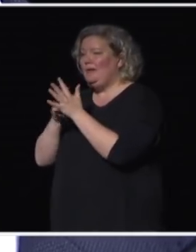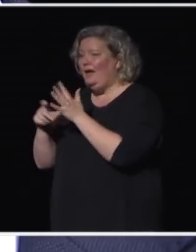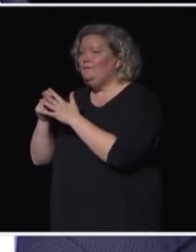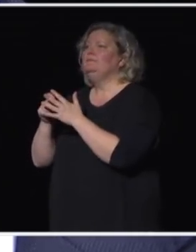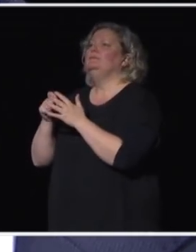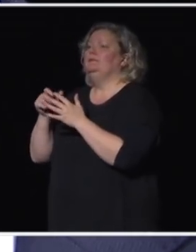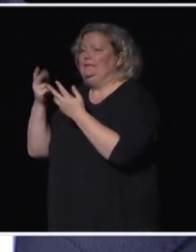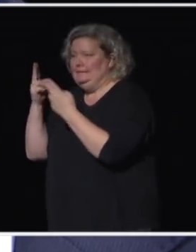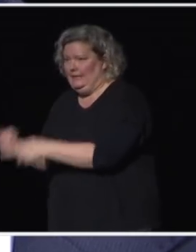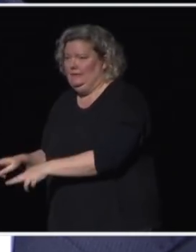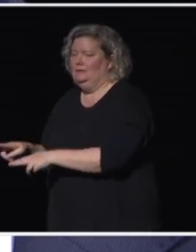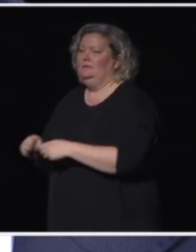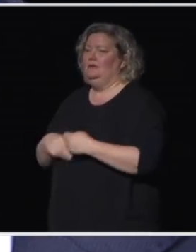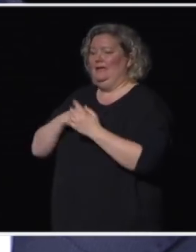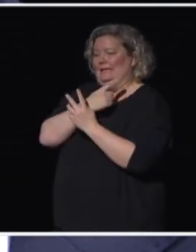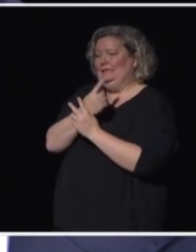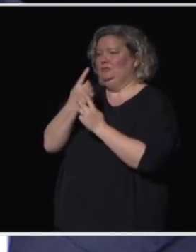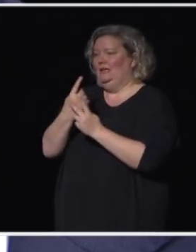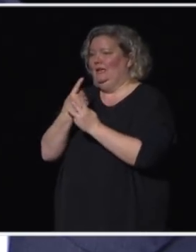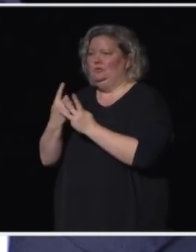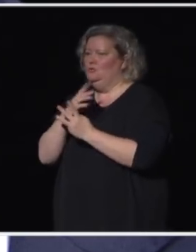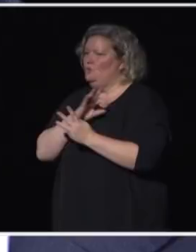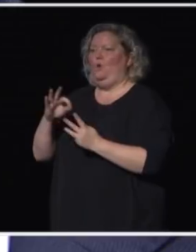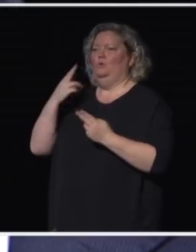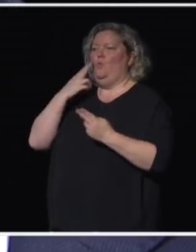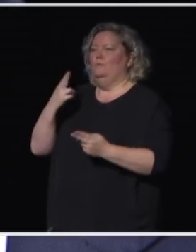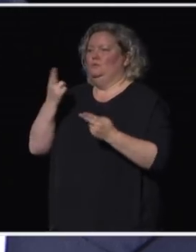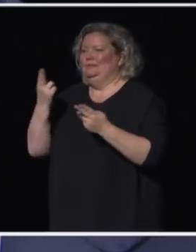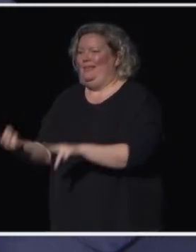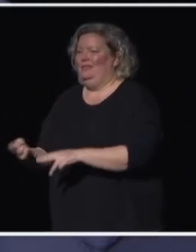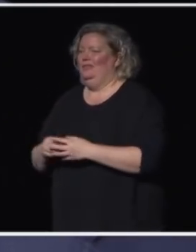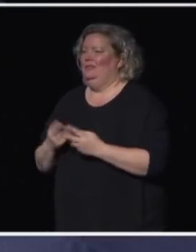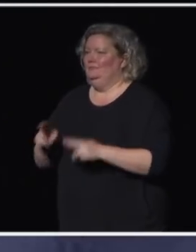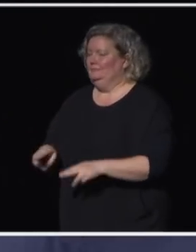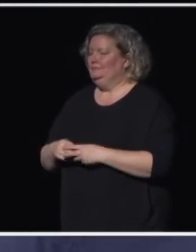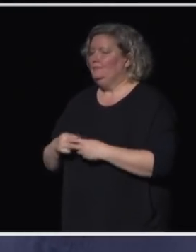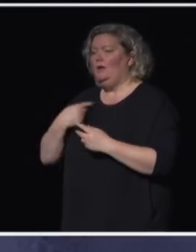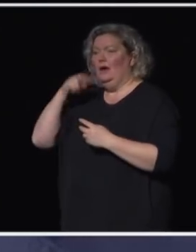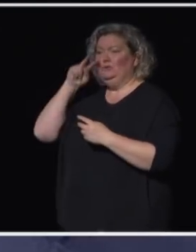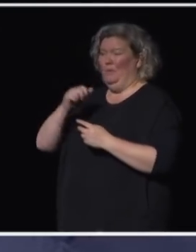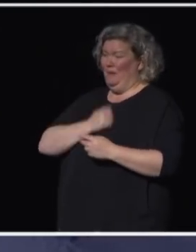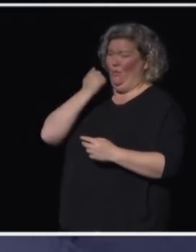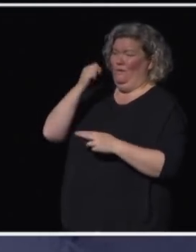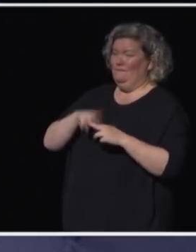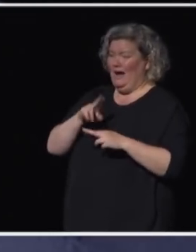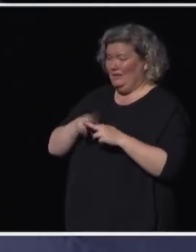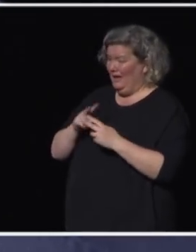and that each of these instances was unnatural. And I saw it in my own father, who loves you, who counsels you,